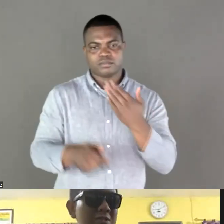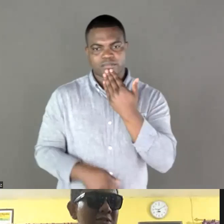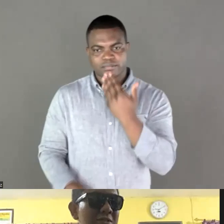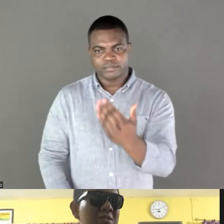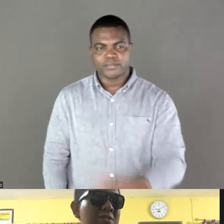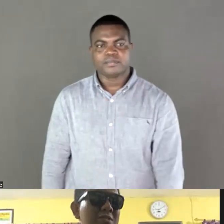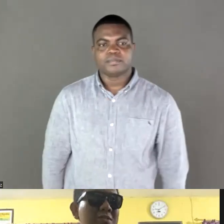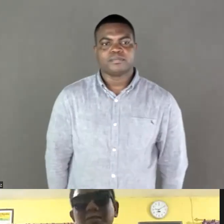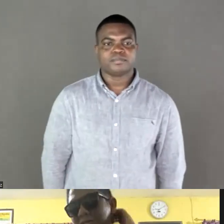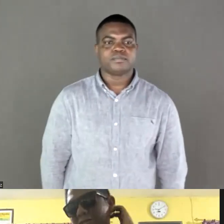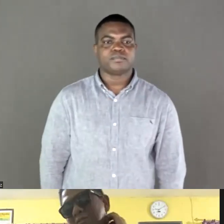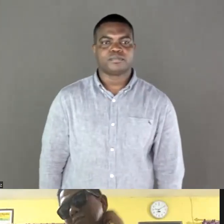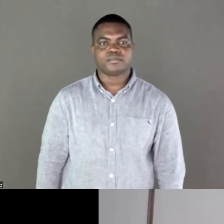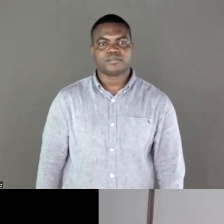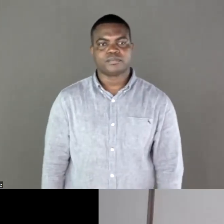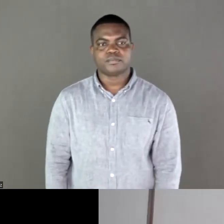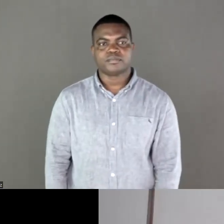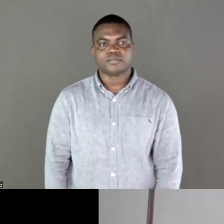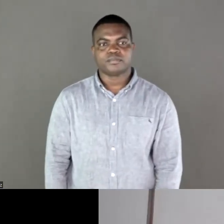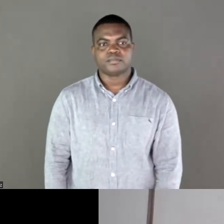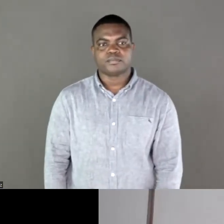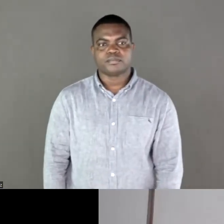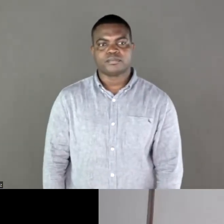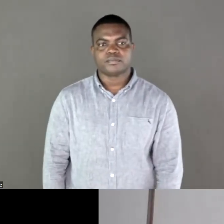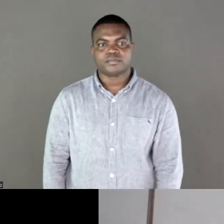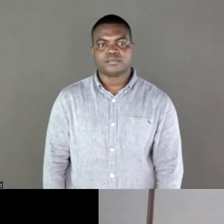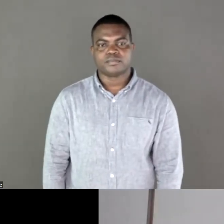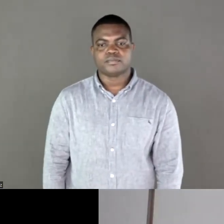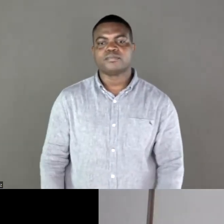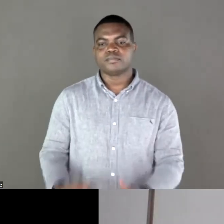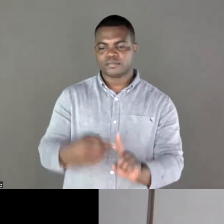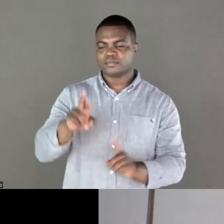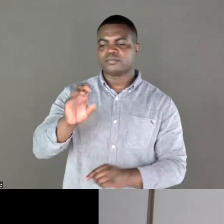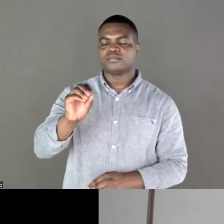contribution, this example of collaboration between humanitarian actors and abilities,